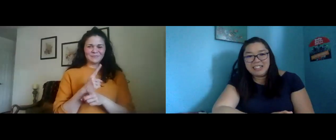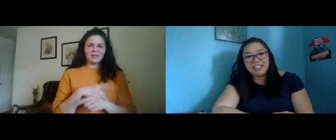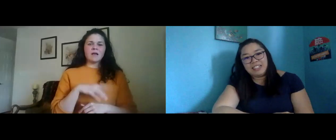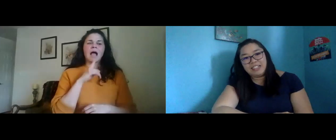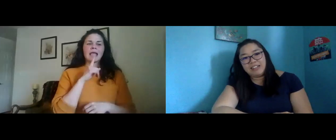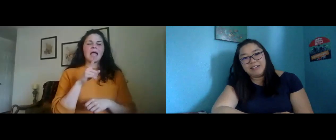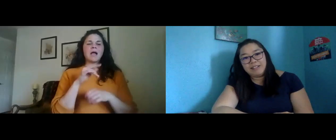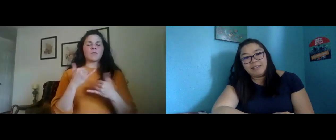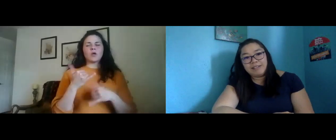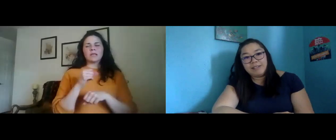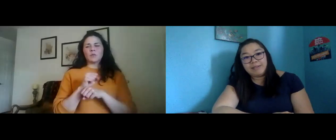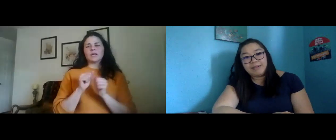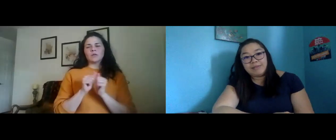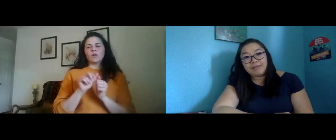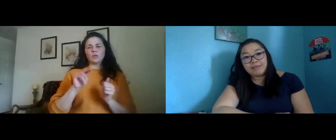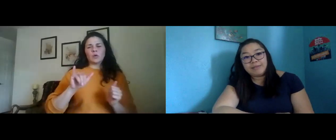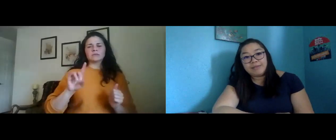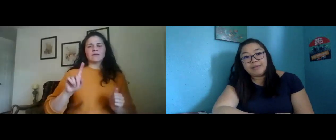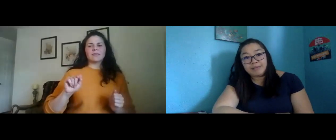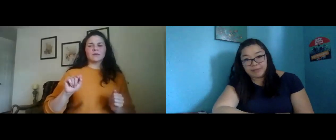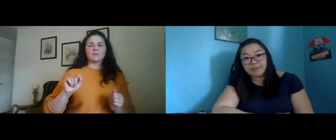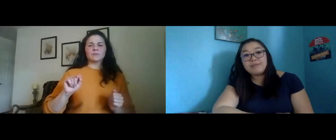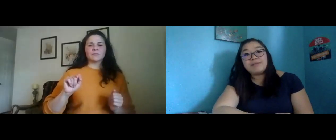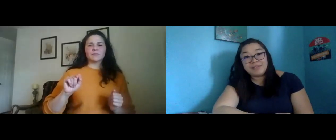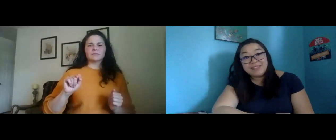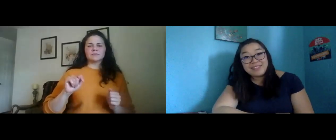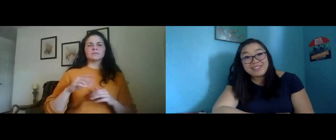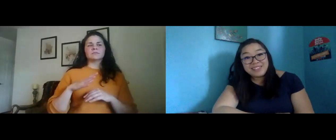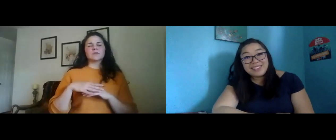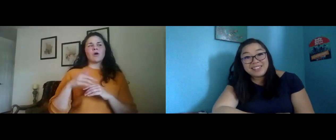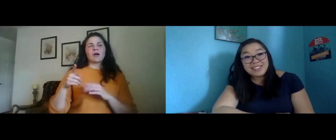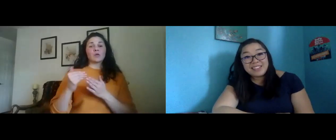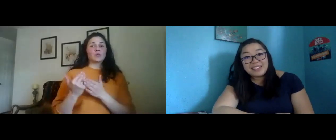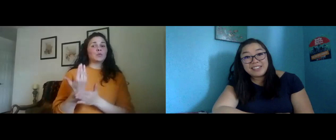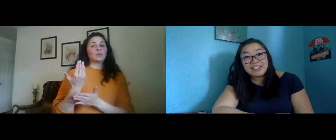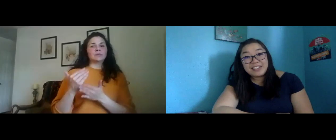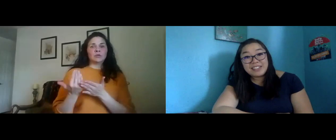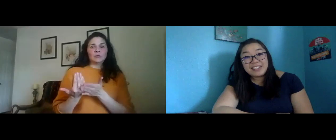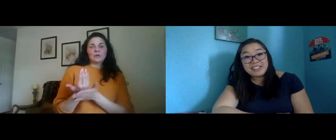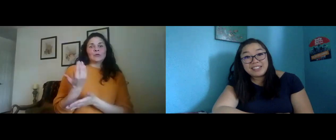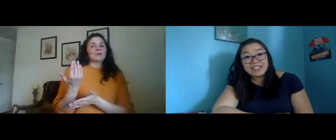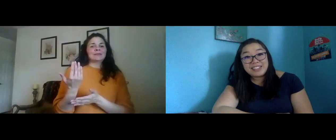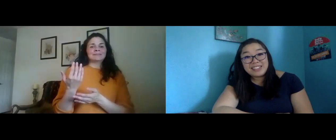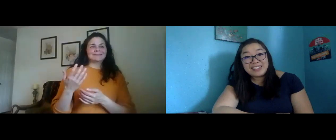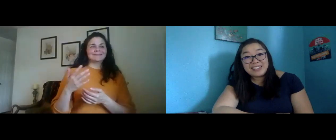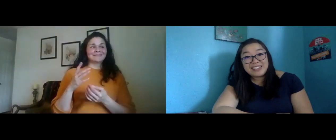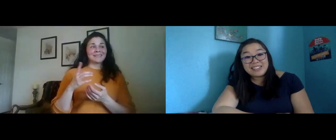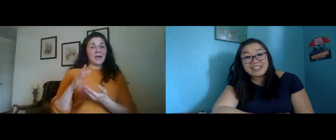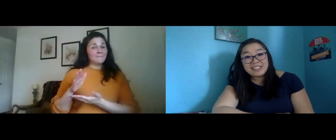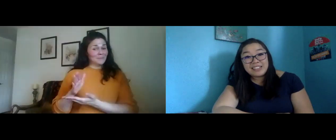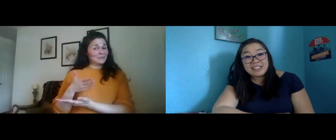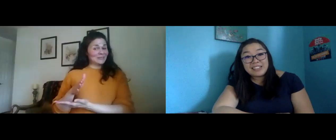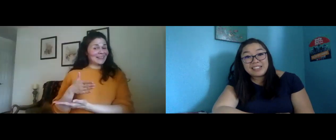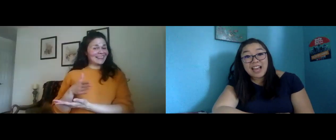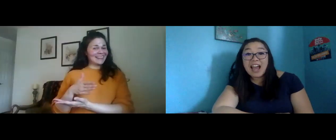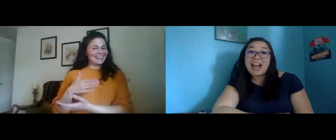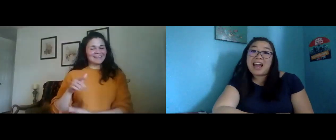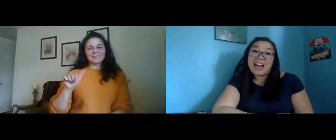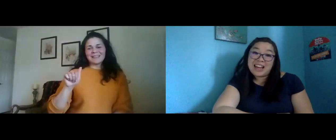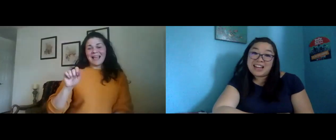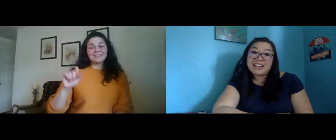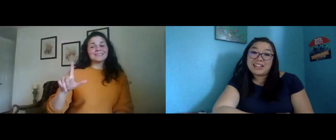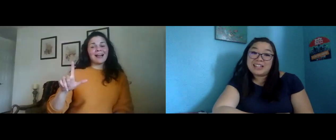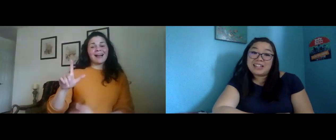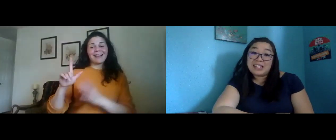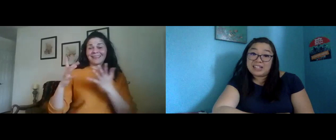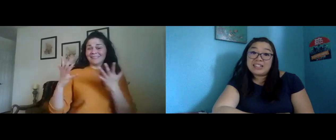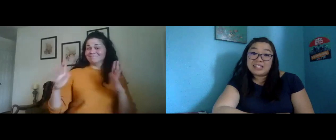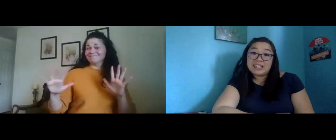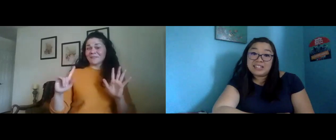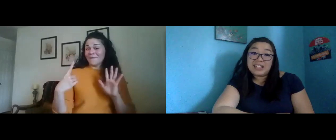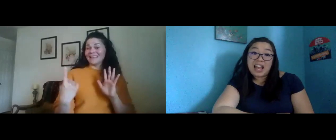A: Right. I’m currently working with the New York Deaf Theatre (NYDT) on a new, developing musical in ASL.